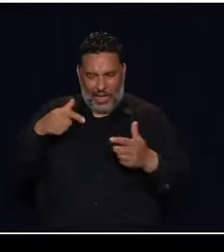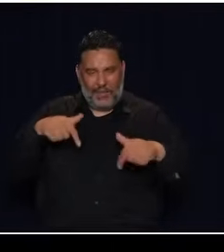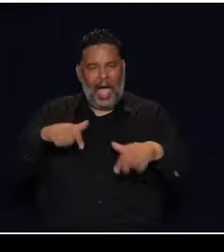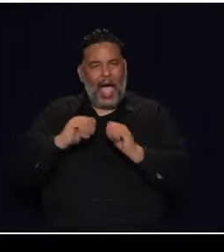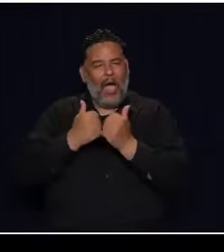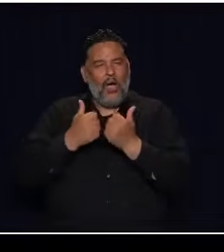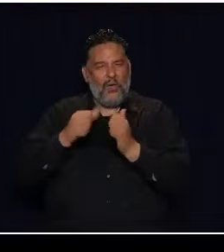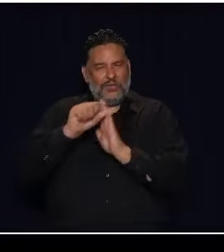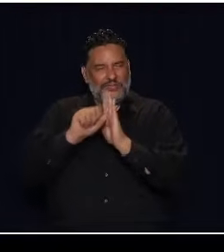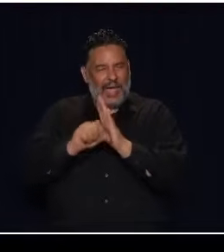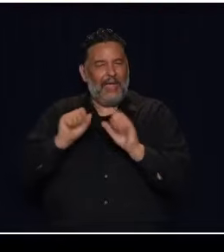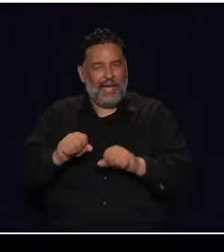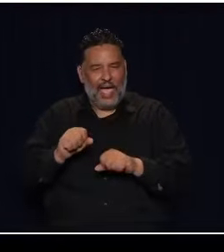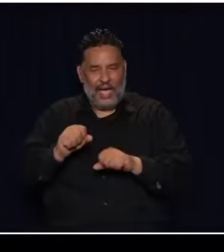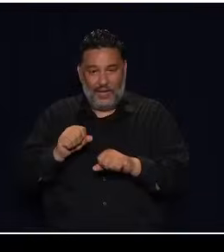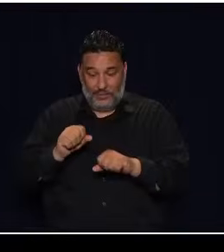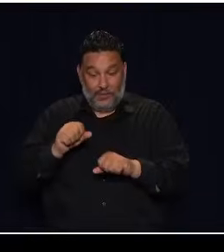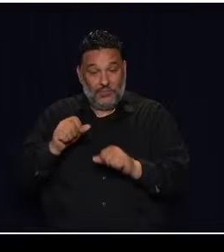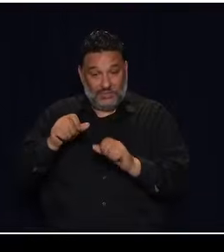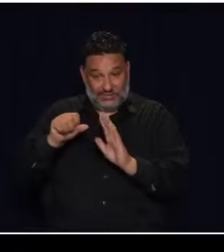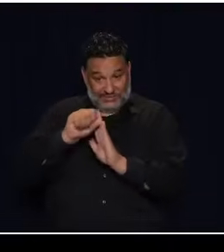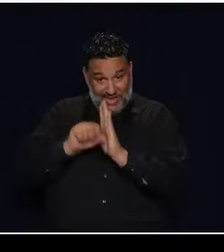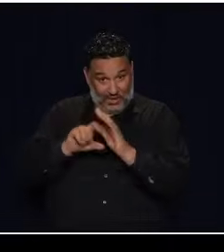ENGLISH LEARNERS.